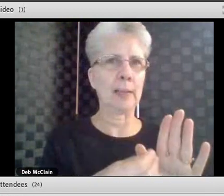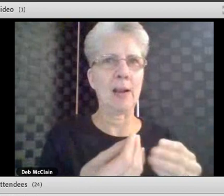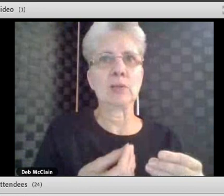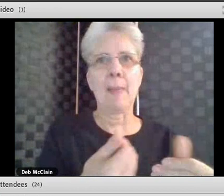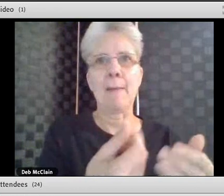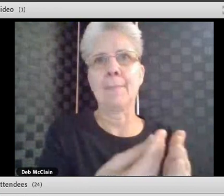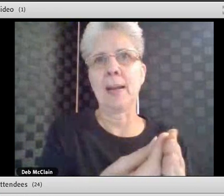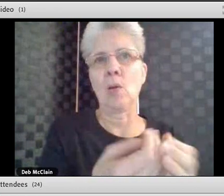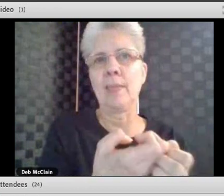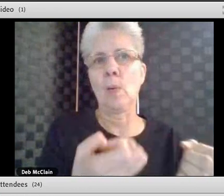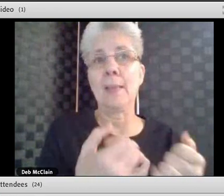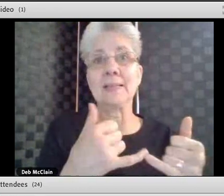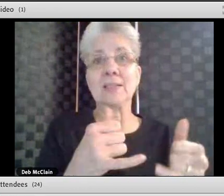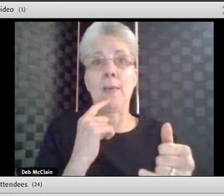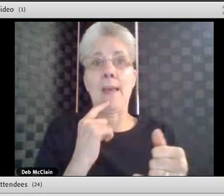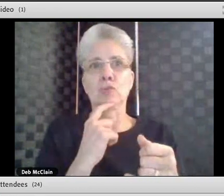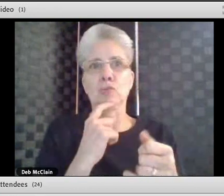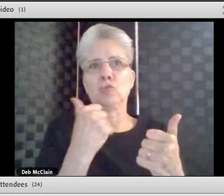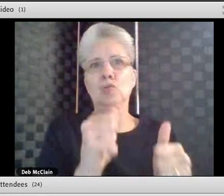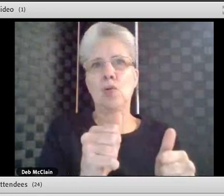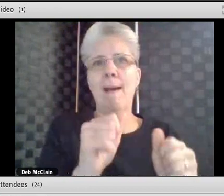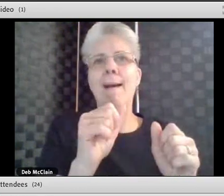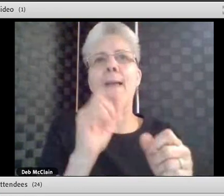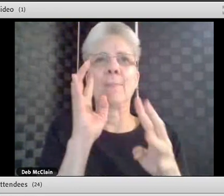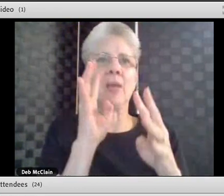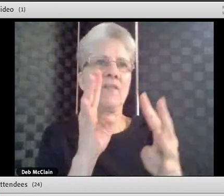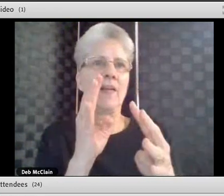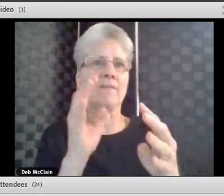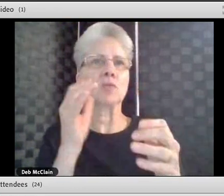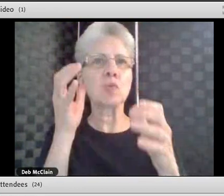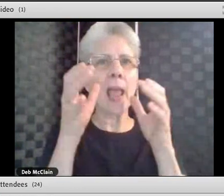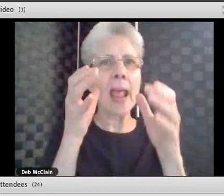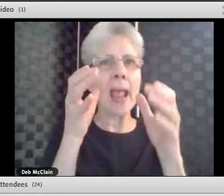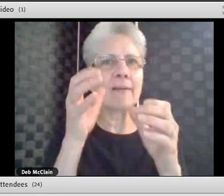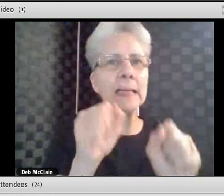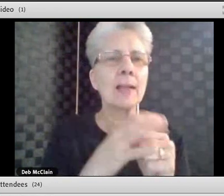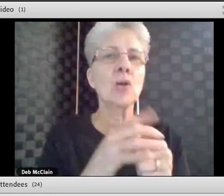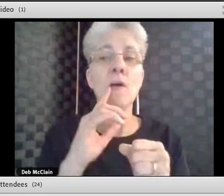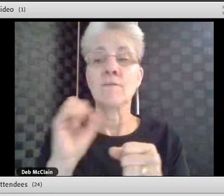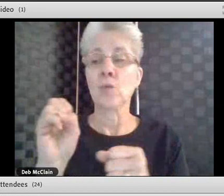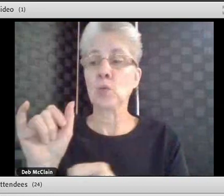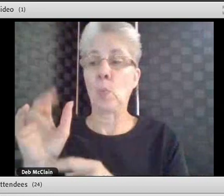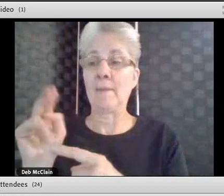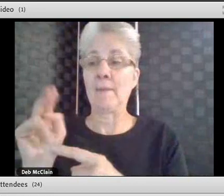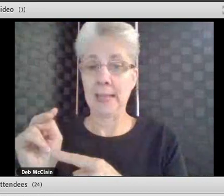not to have to duplicate or spend money on this equipment and still be able to try it out and be innovative and creative.